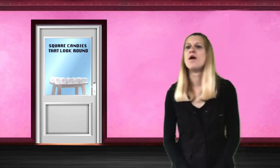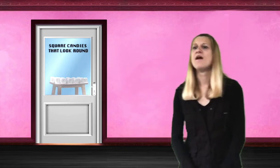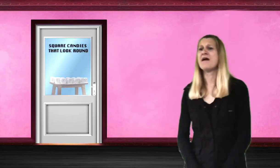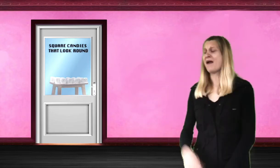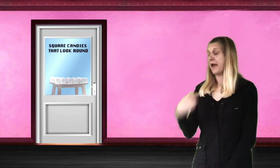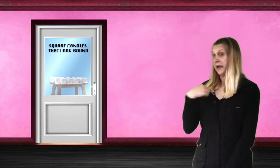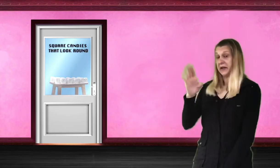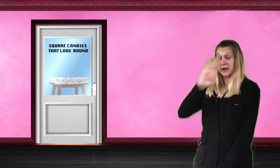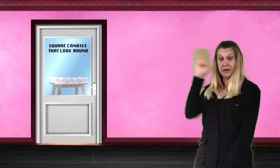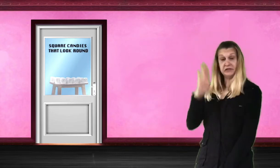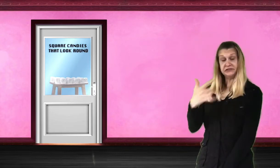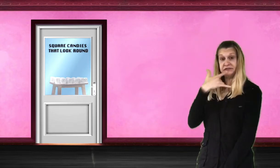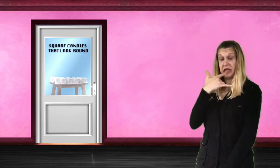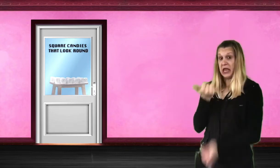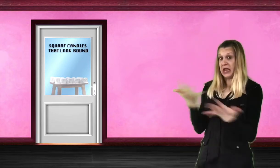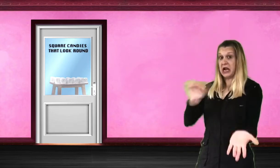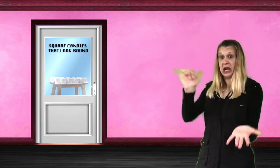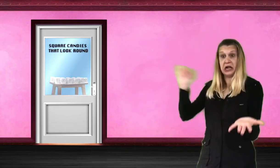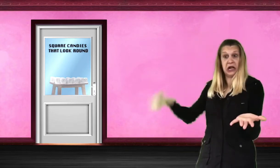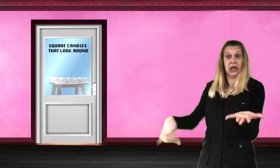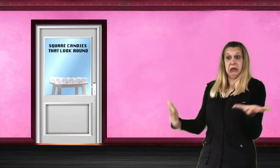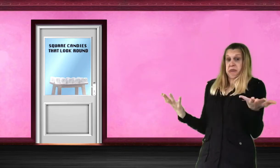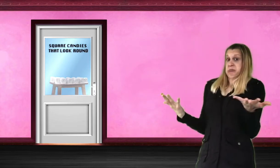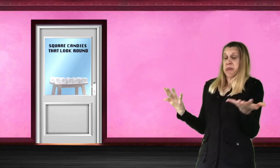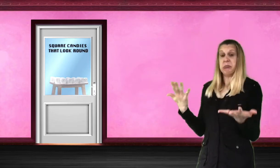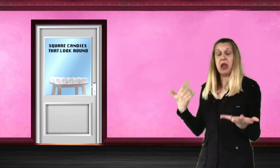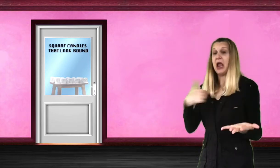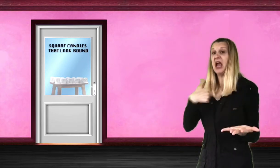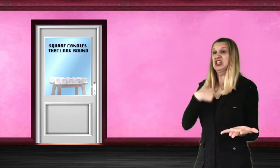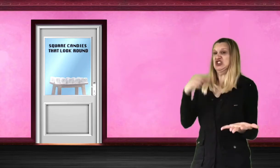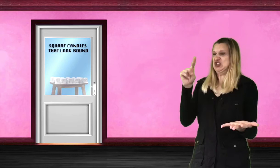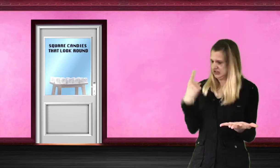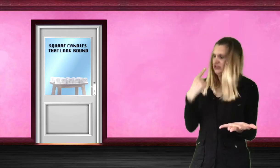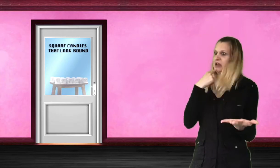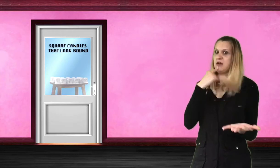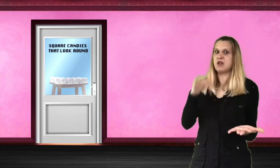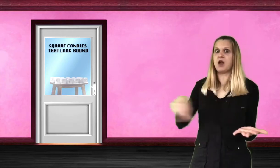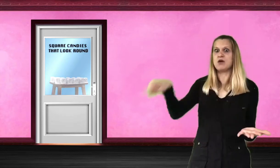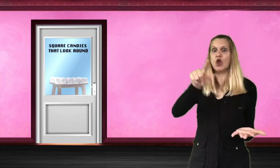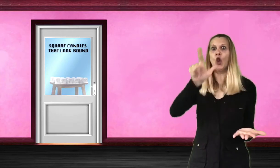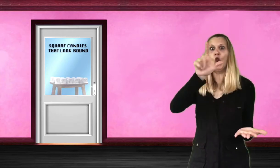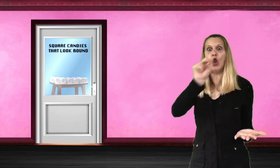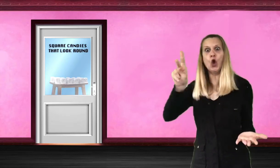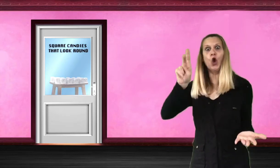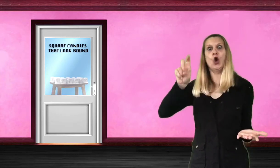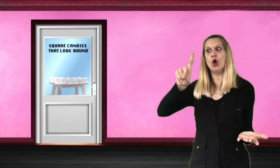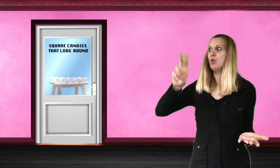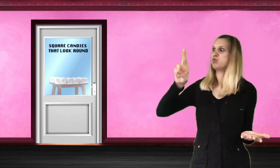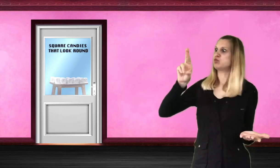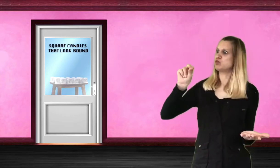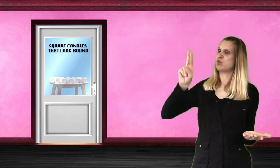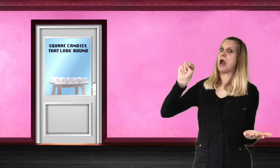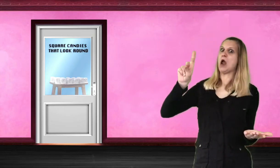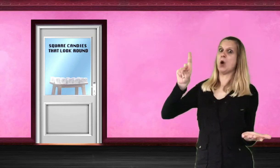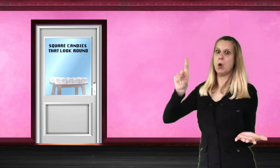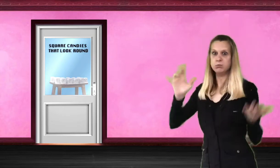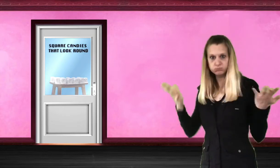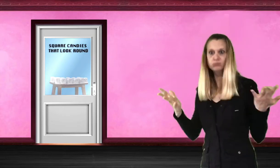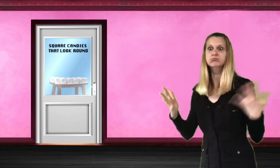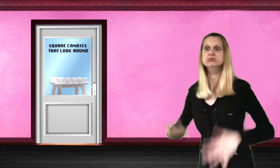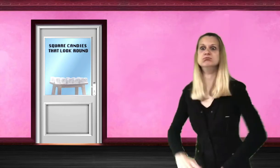"I never said anything of the sort," said Mr. Wonka. "I simply said they looked round."